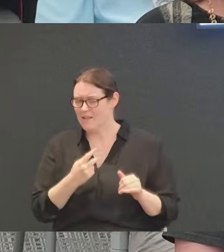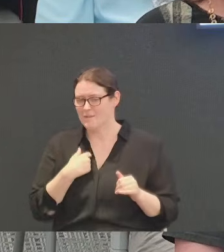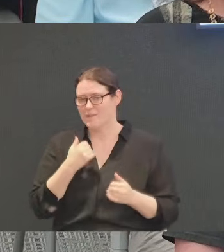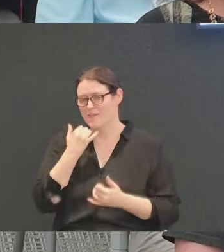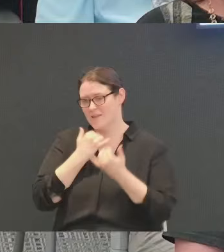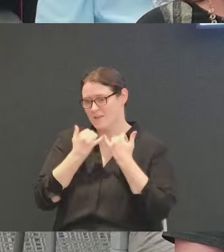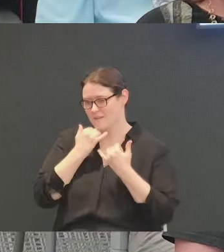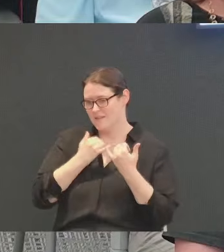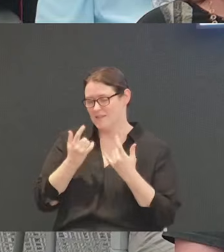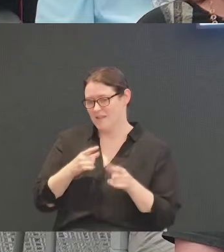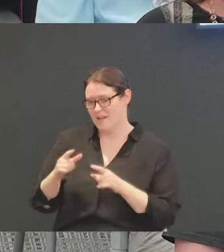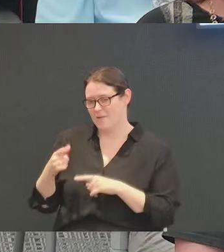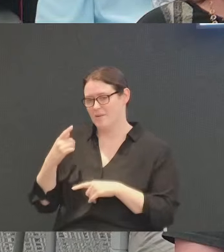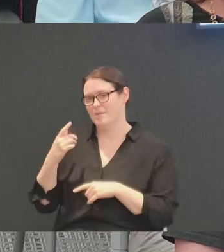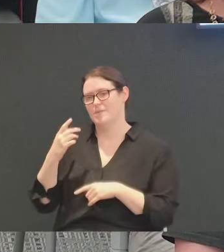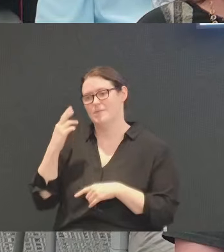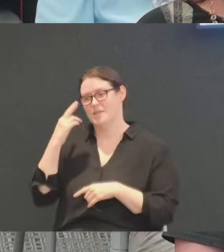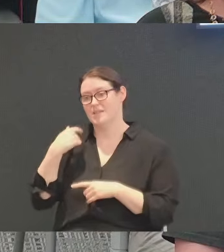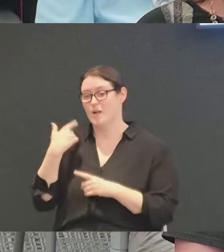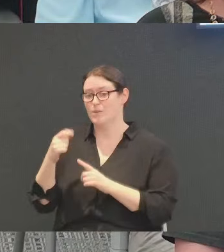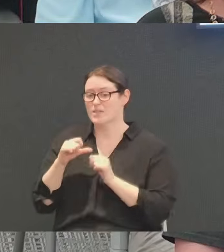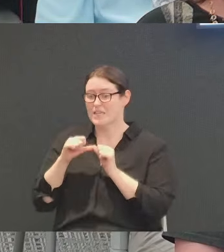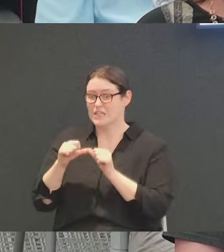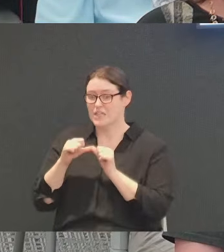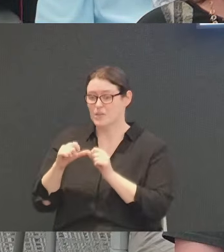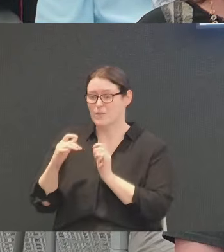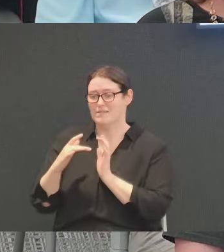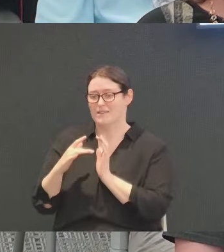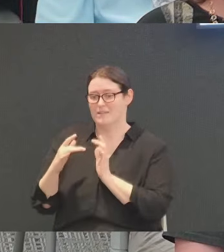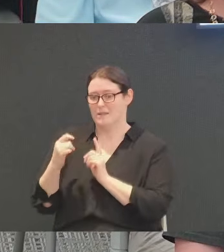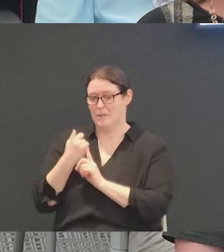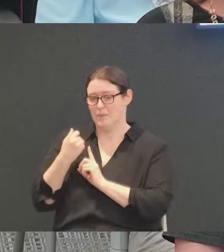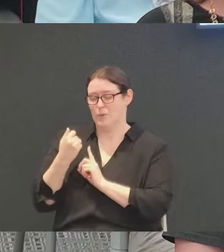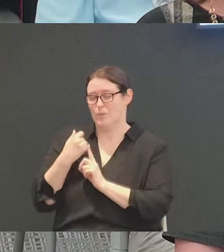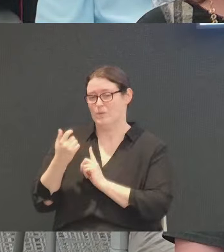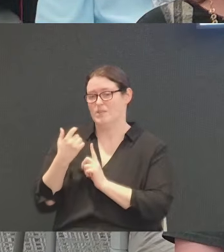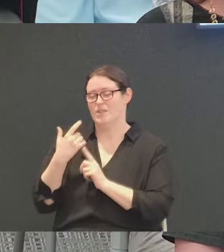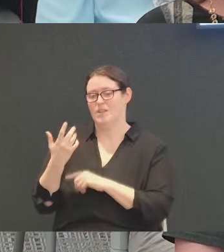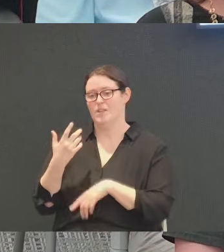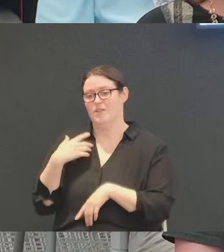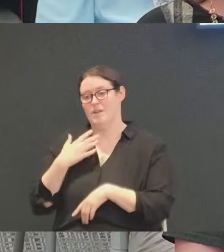result of being continuously abused in foster care with my three siblings and the loss of my brother